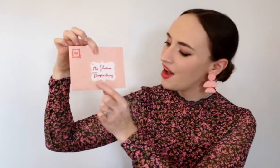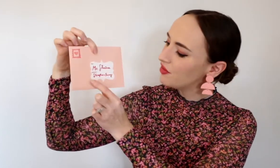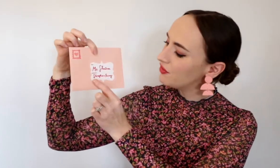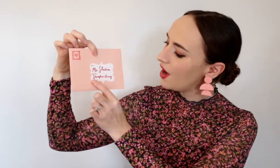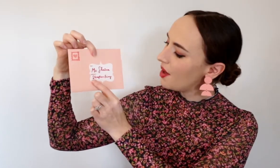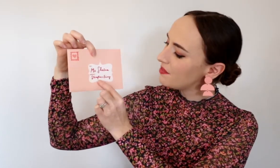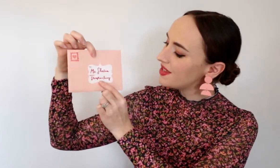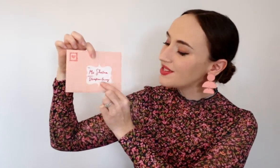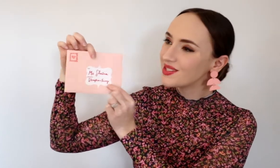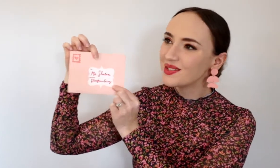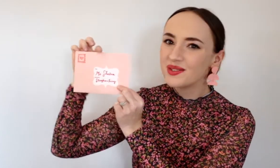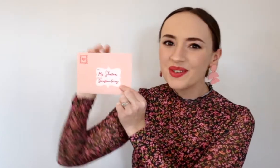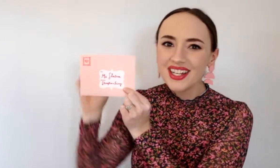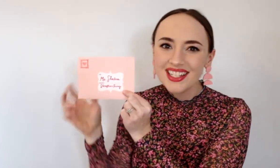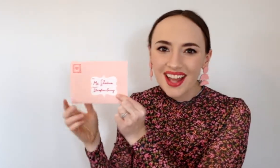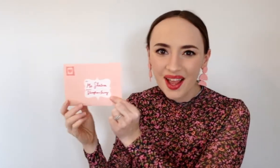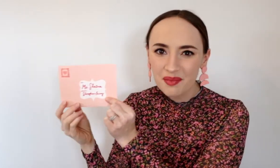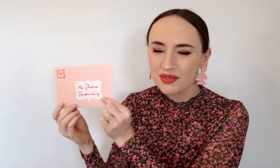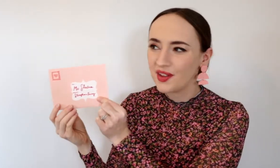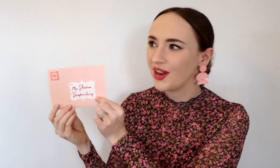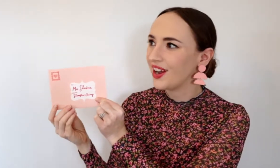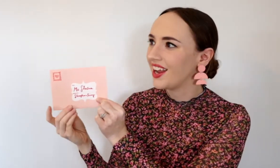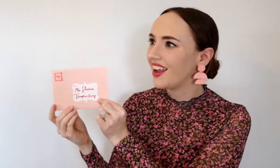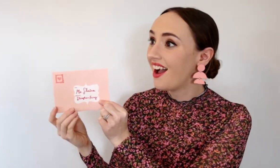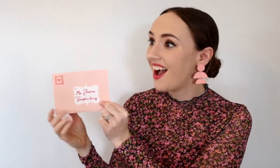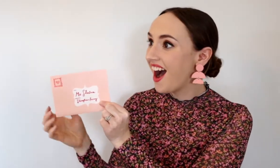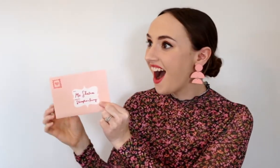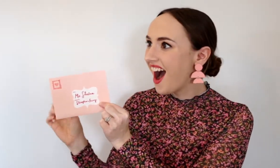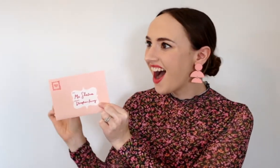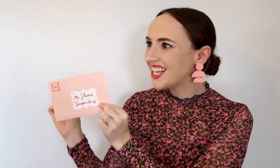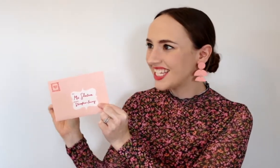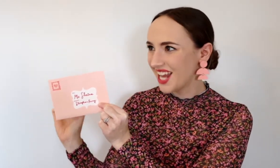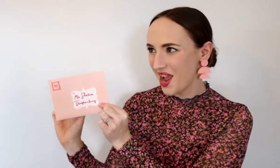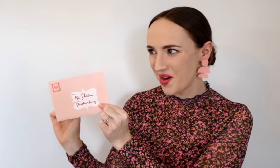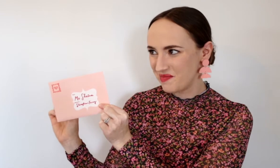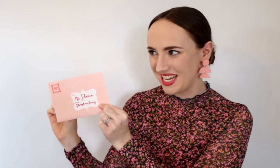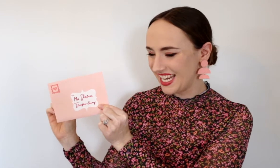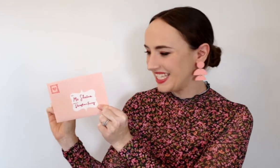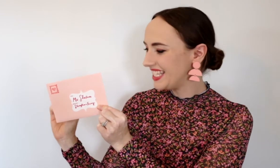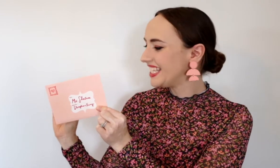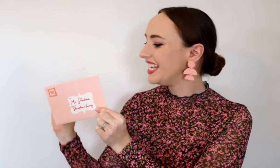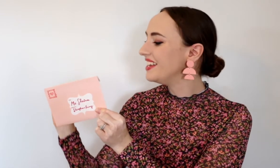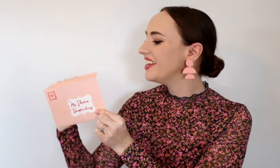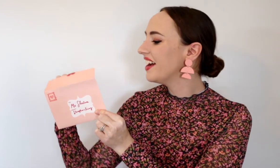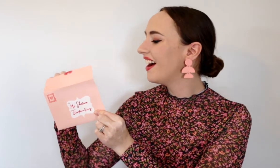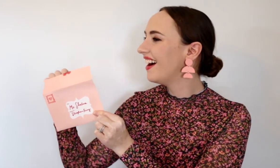From: the Story Time Fairy Should I open it and see?